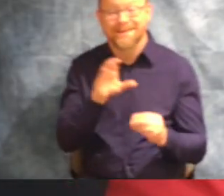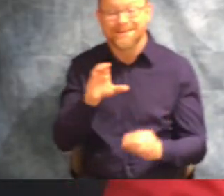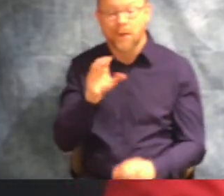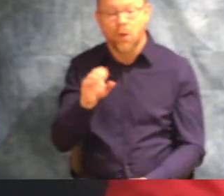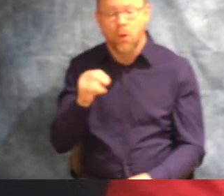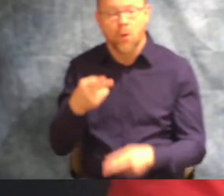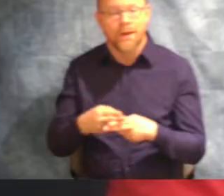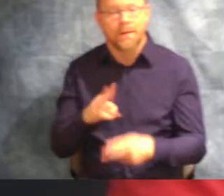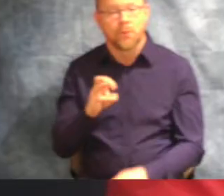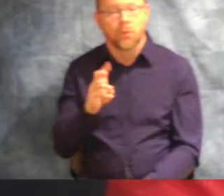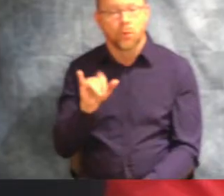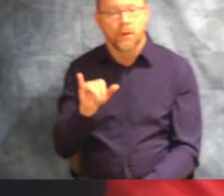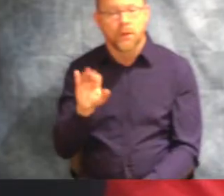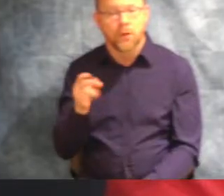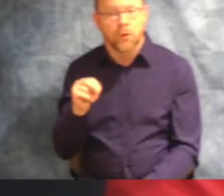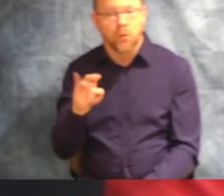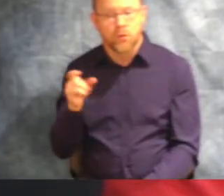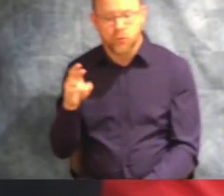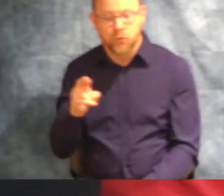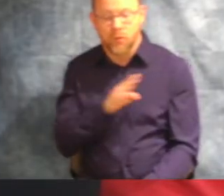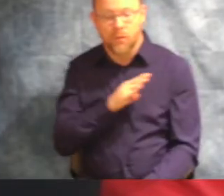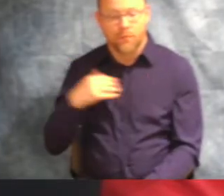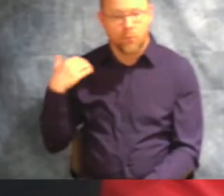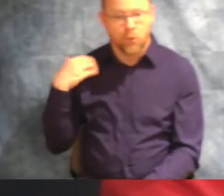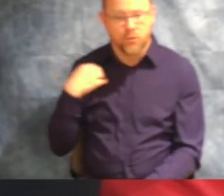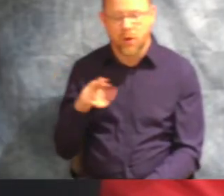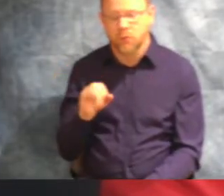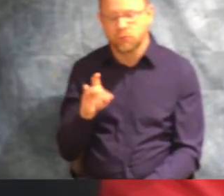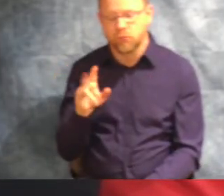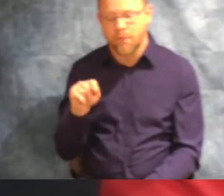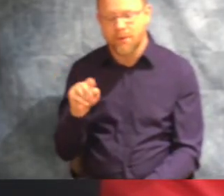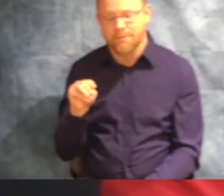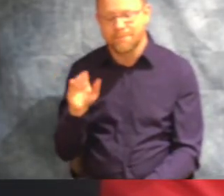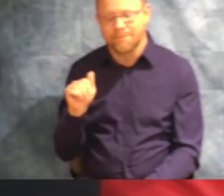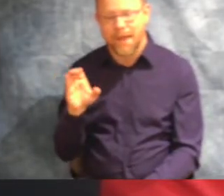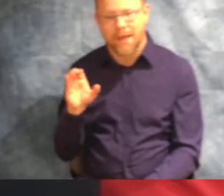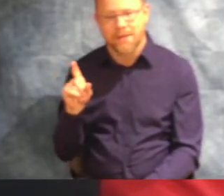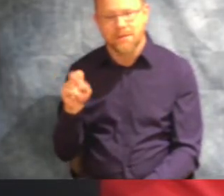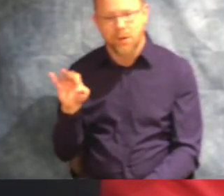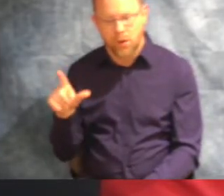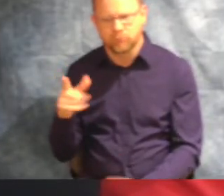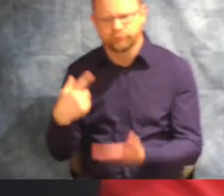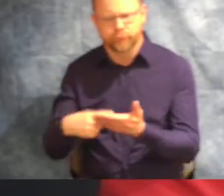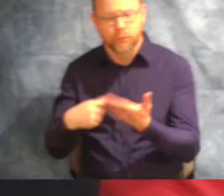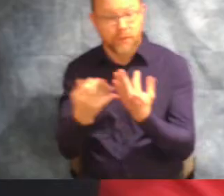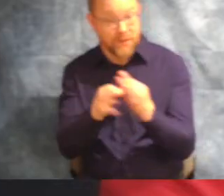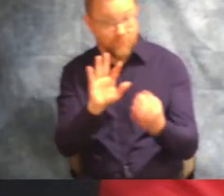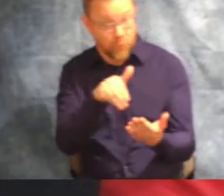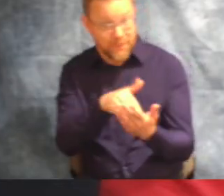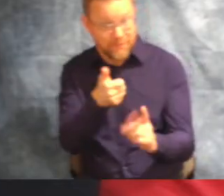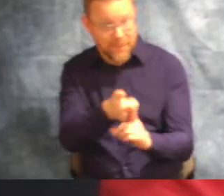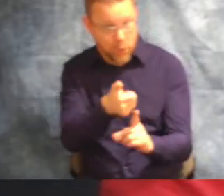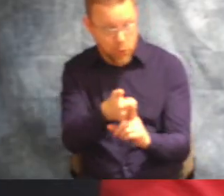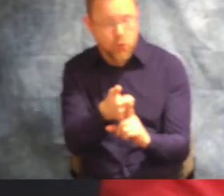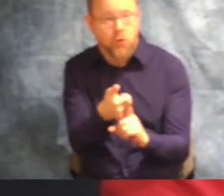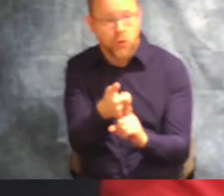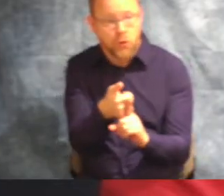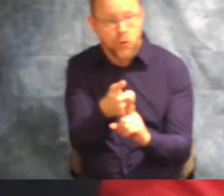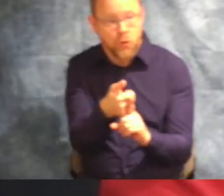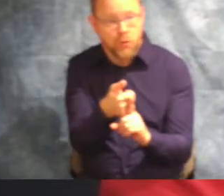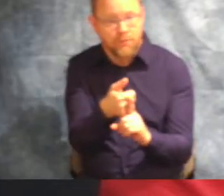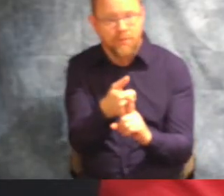Jr. and the Board chair, Robert McDonald, to discuss the Freedom C Center's financial gap